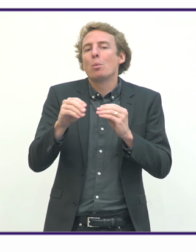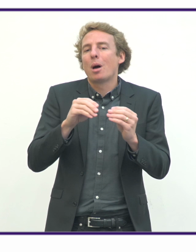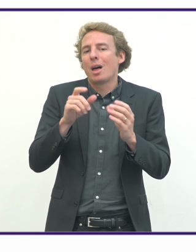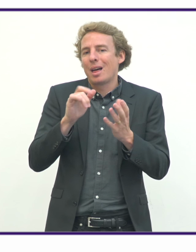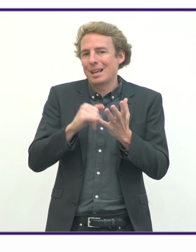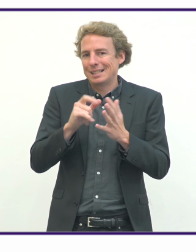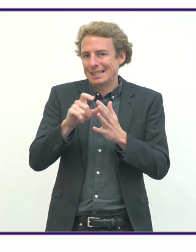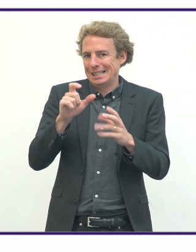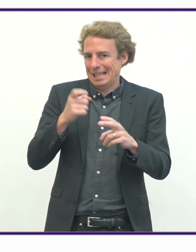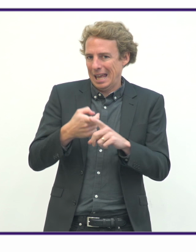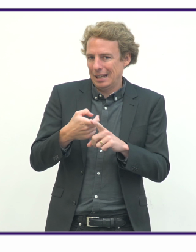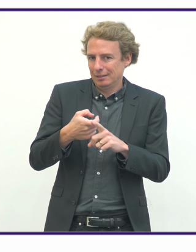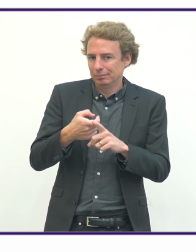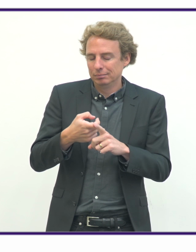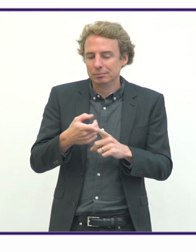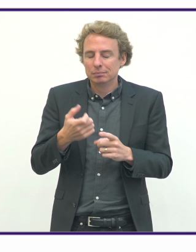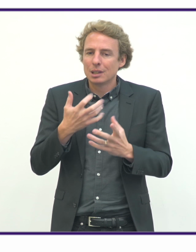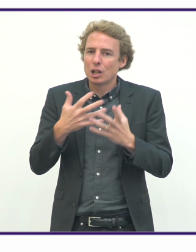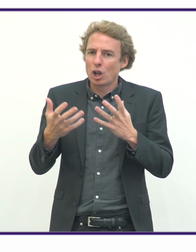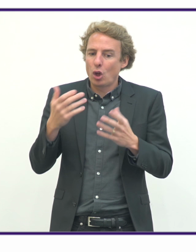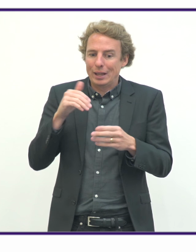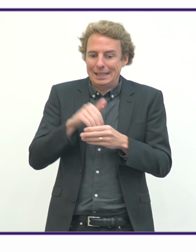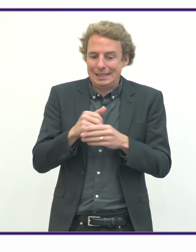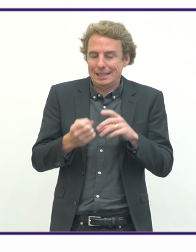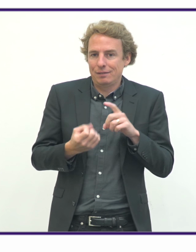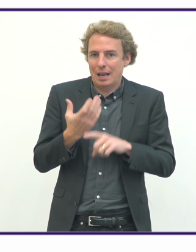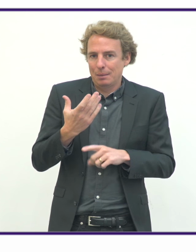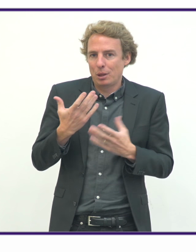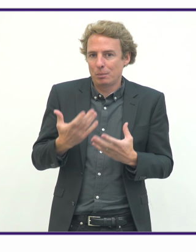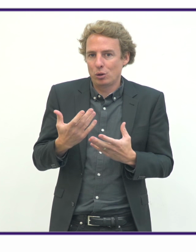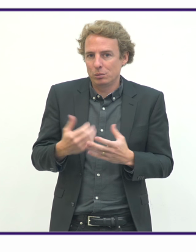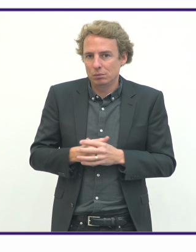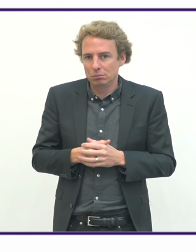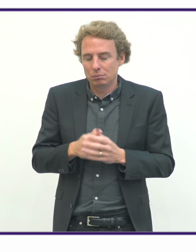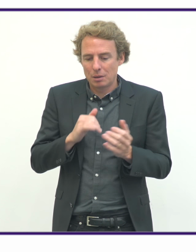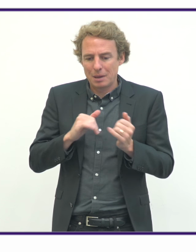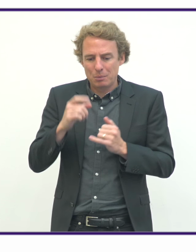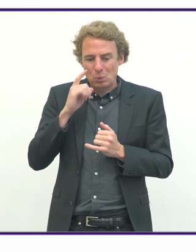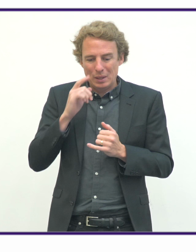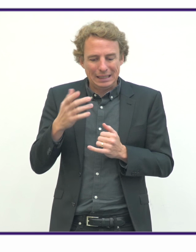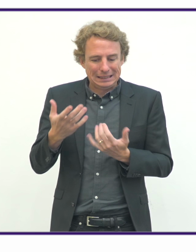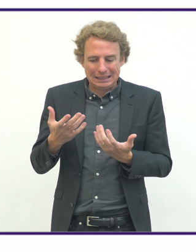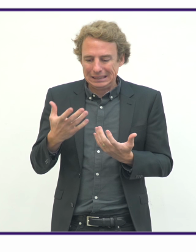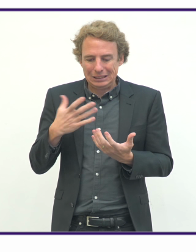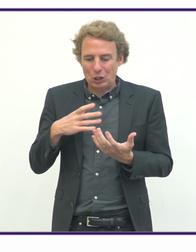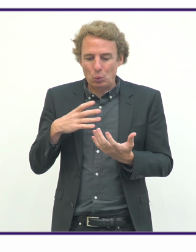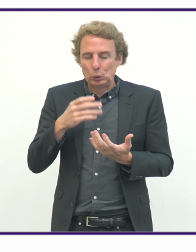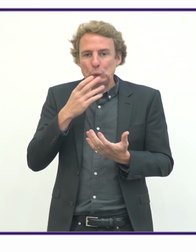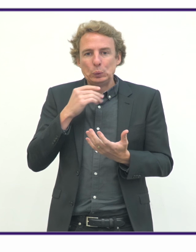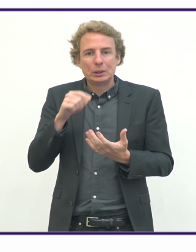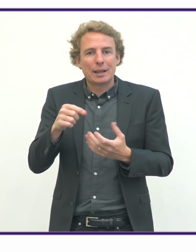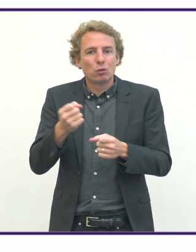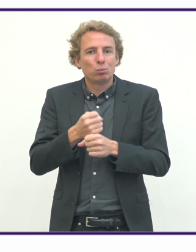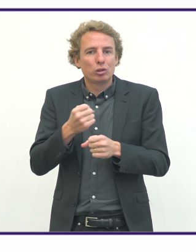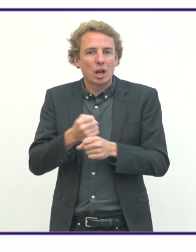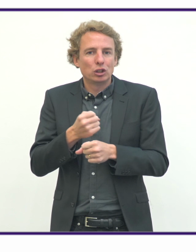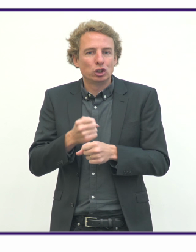Every single one of them is sitting in development at the moment, so you probably wouldn't want to use these in production, and we need to move forward with that.